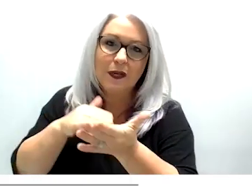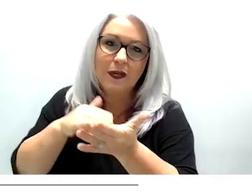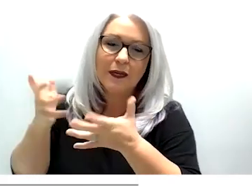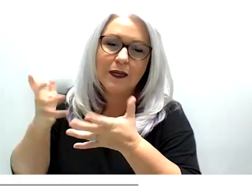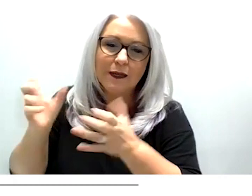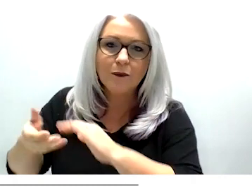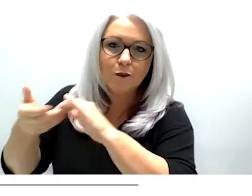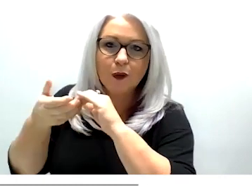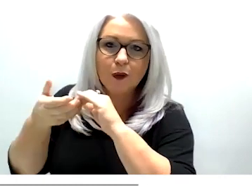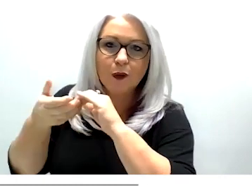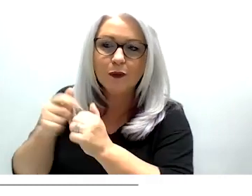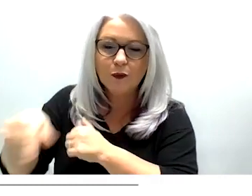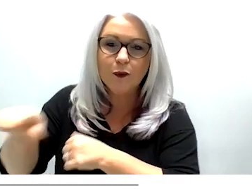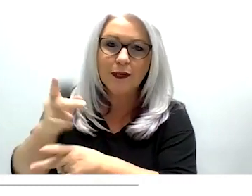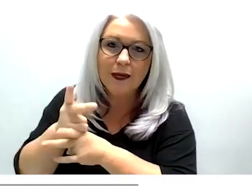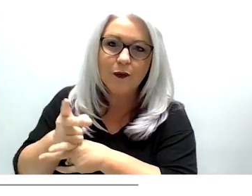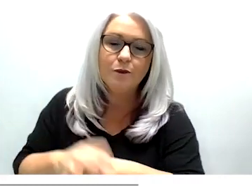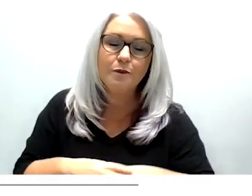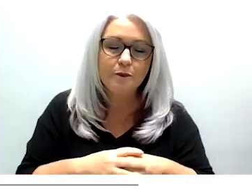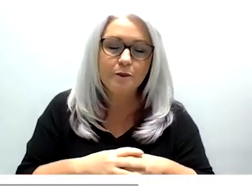here. But, yeah, I would love